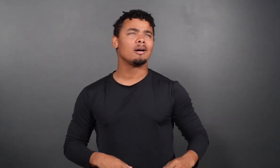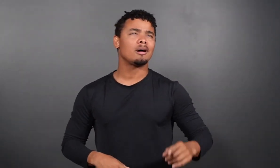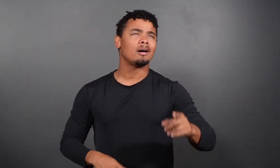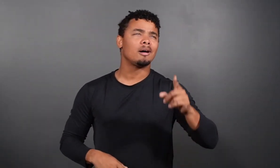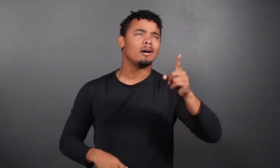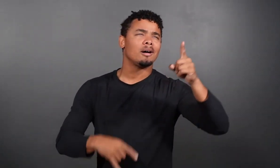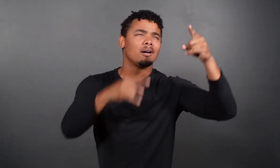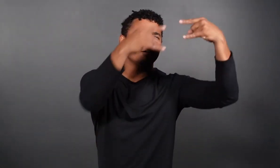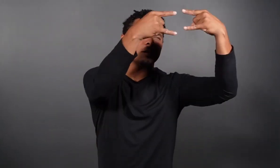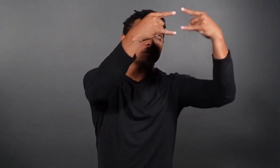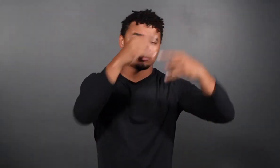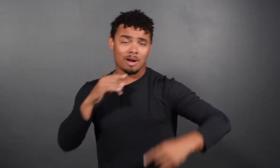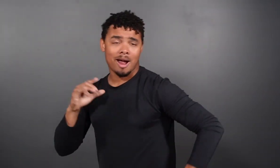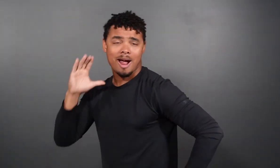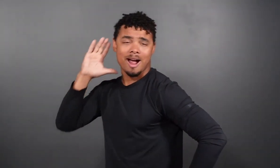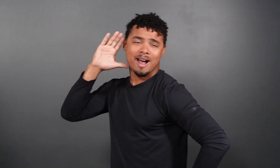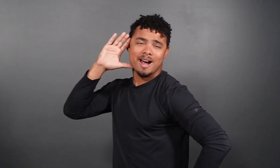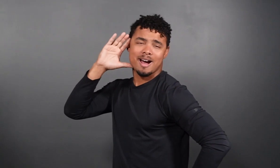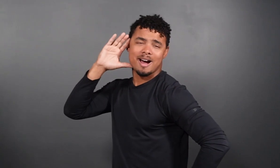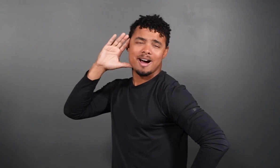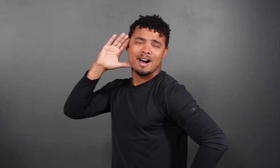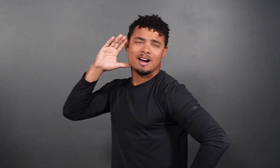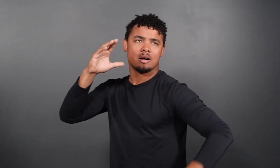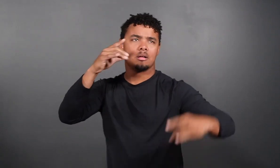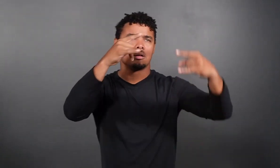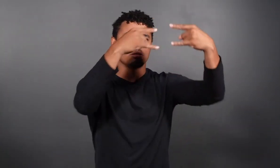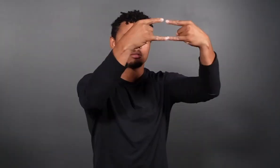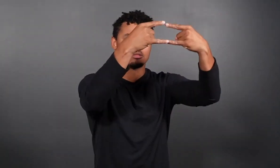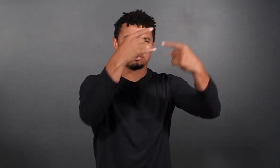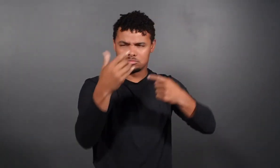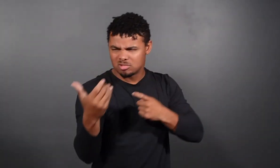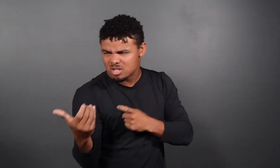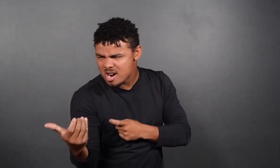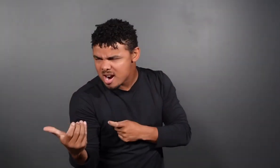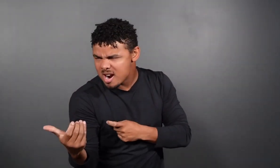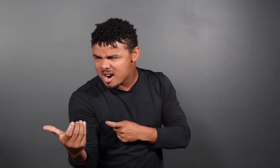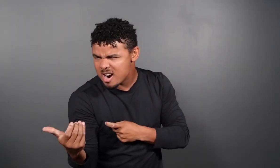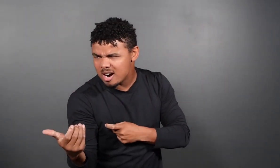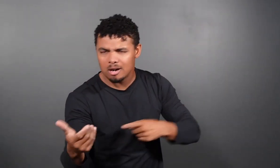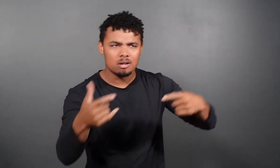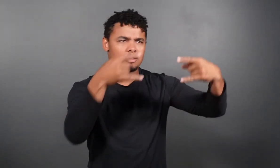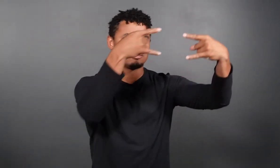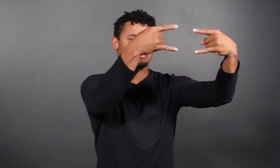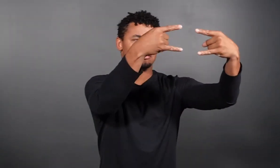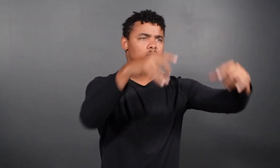he marvels at the options he looks at the first image and sees the pose of the individual there and then the one below it, a man holding a gun